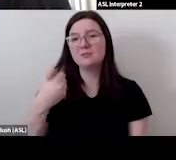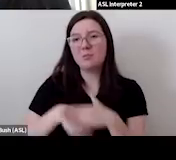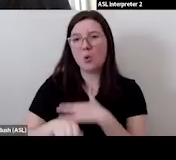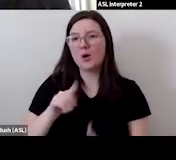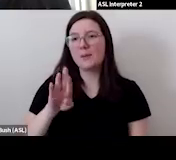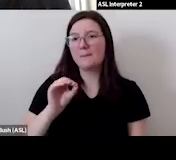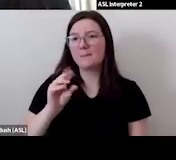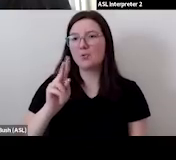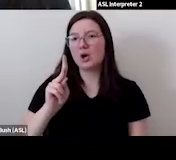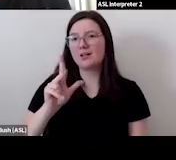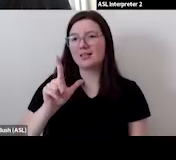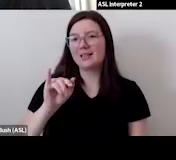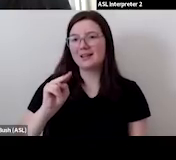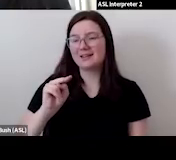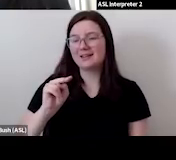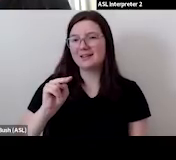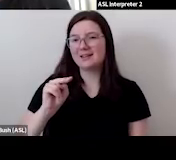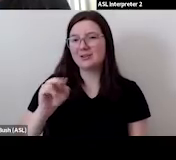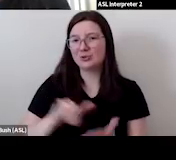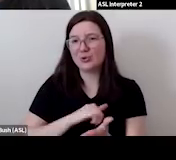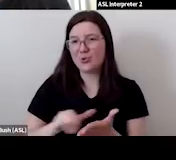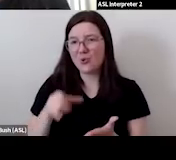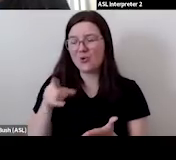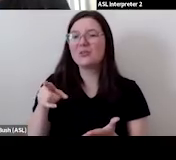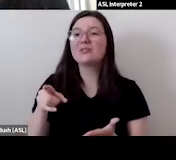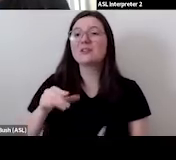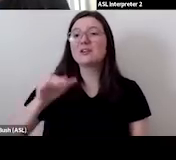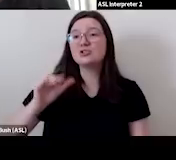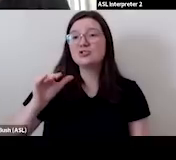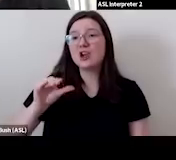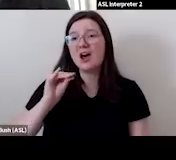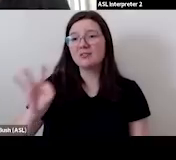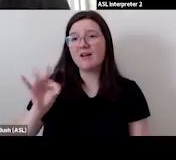and is the child of Haitian immigrants. She graduated from William James College